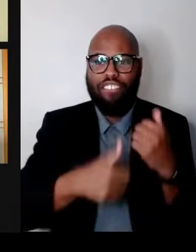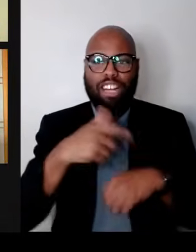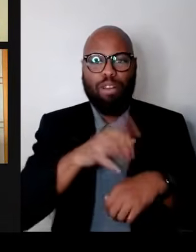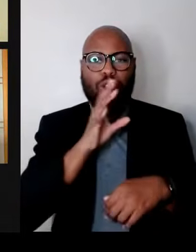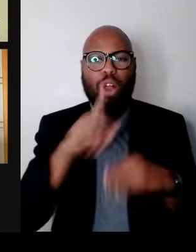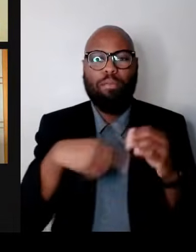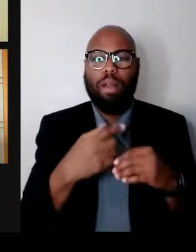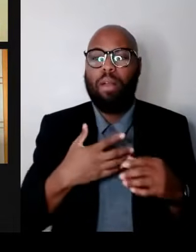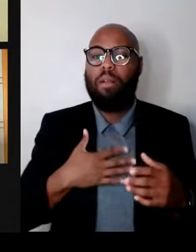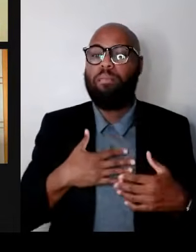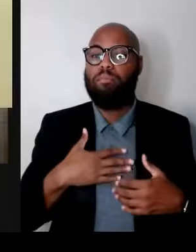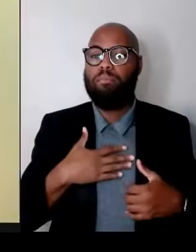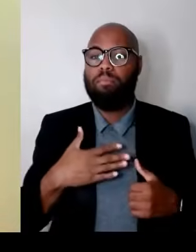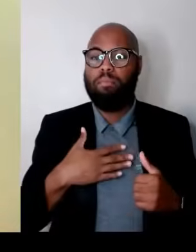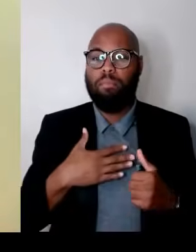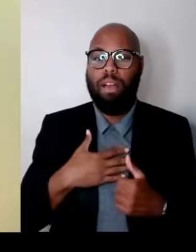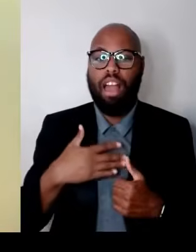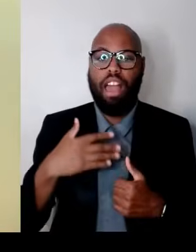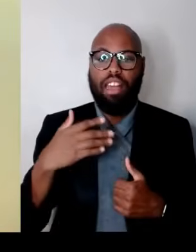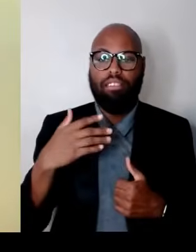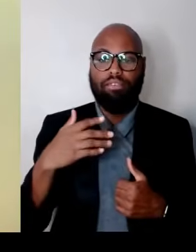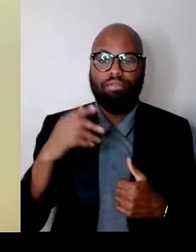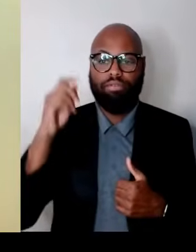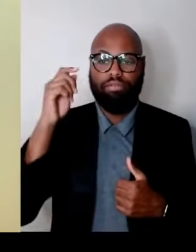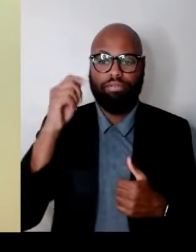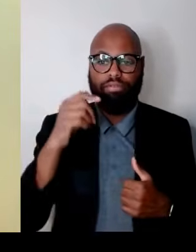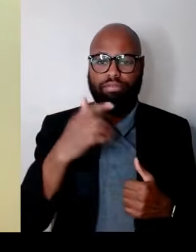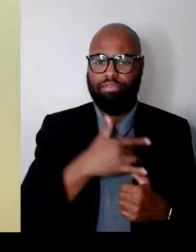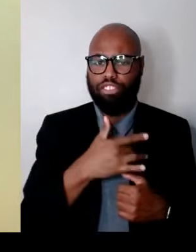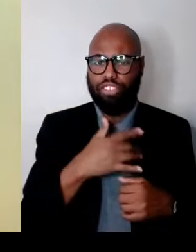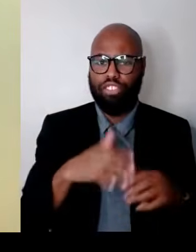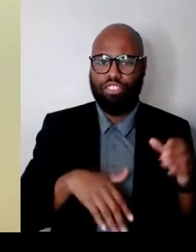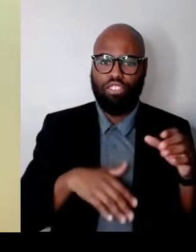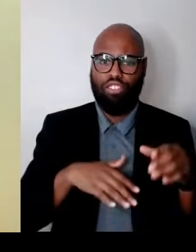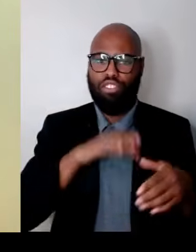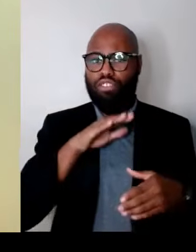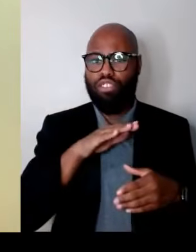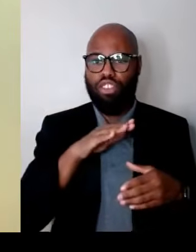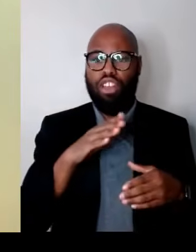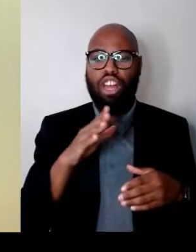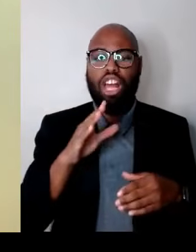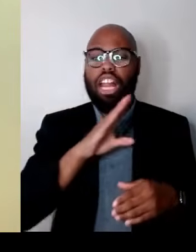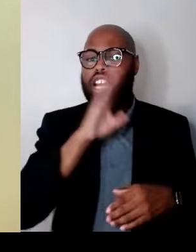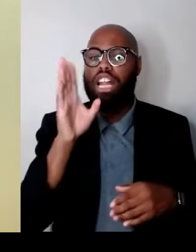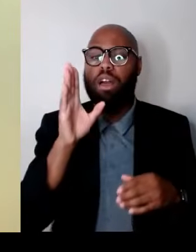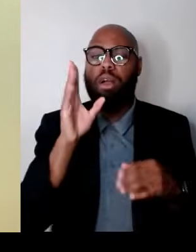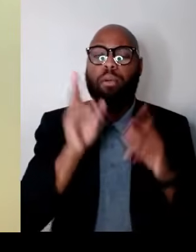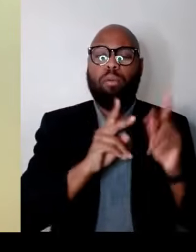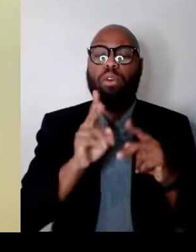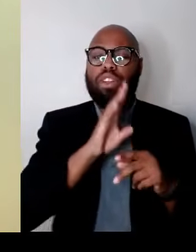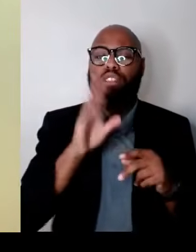because no one believed ever in our lifetime that we would see an Indian woman heading up the Department of Interior,